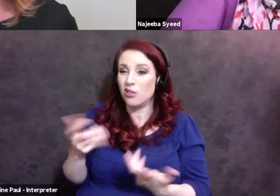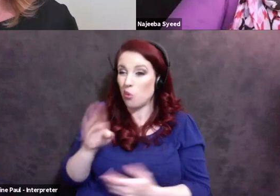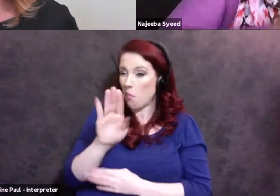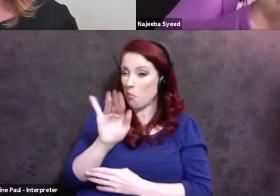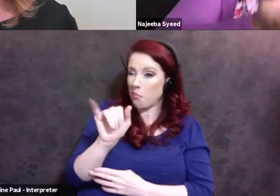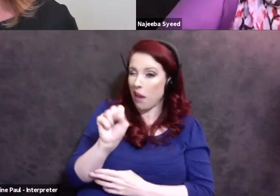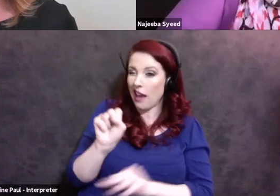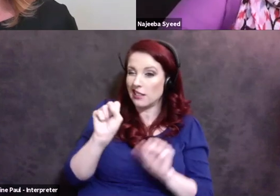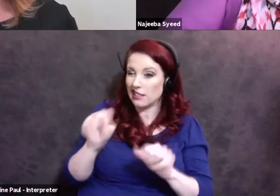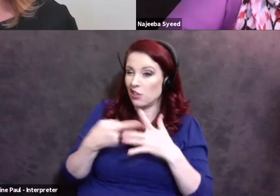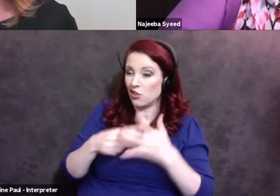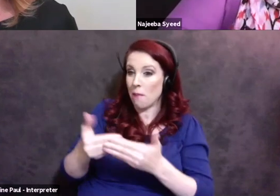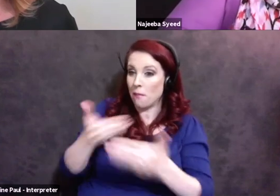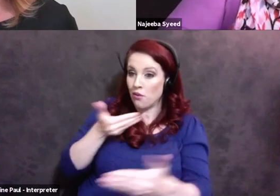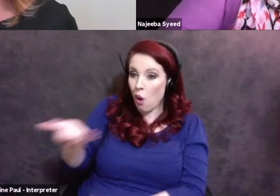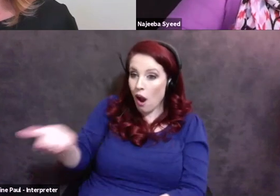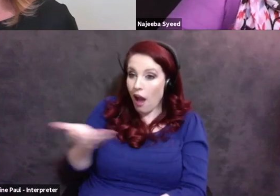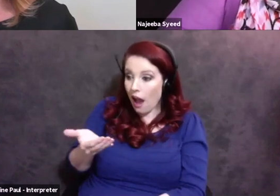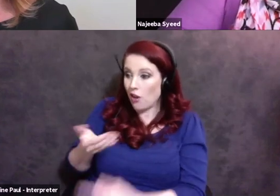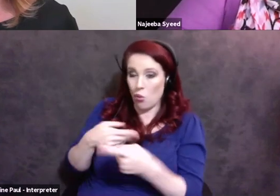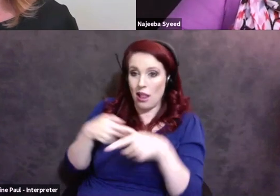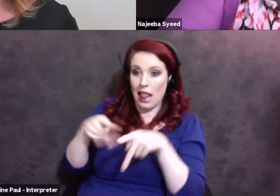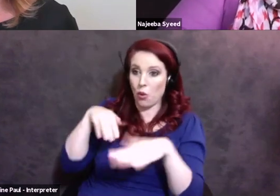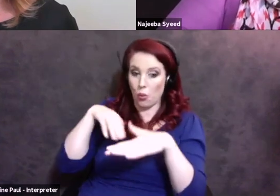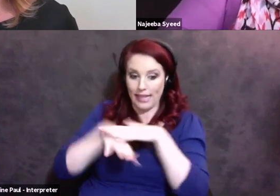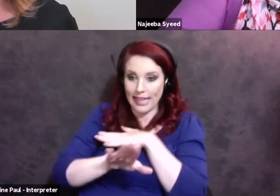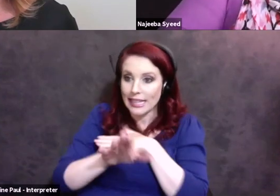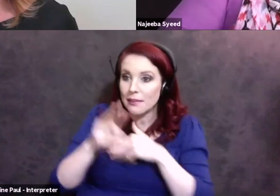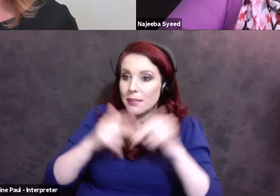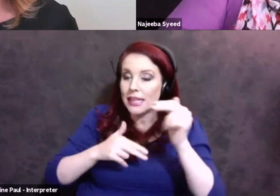Do you get into the door? Do you get clients?